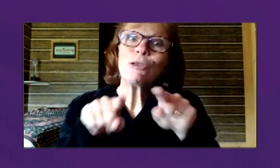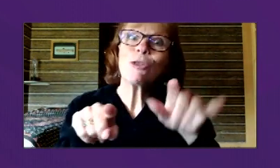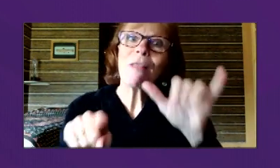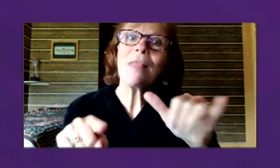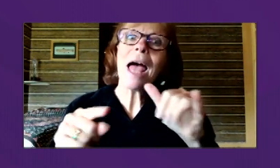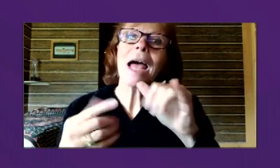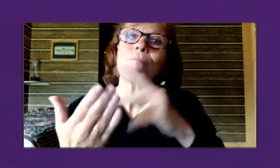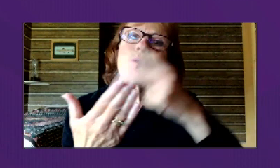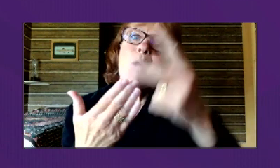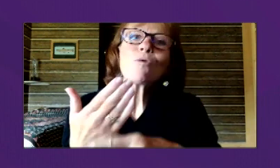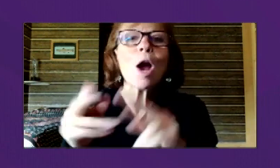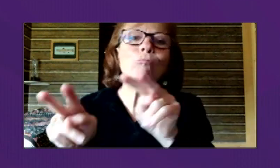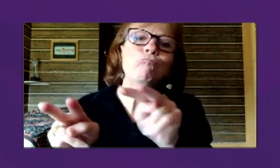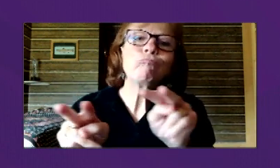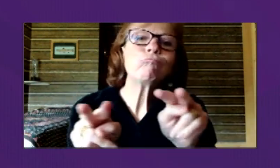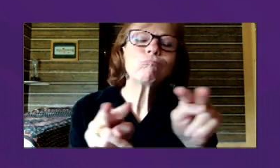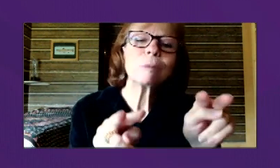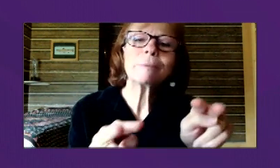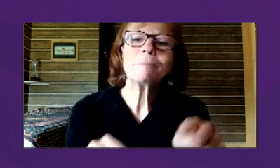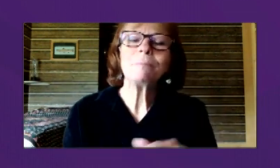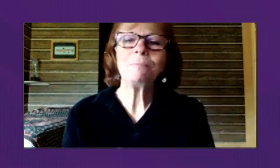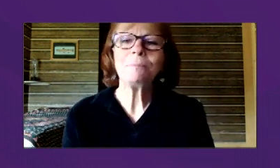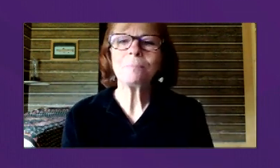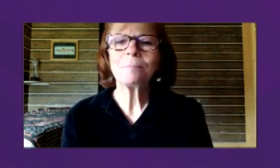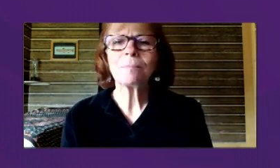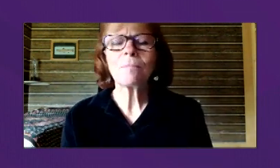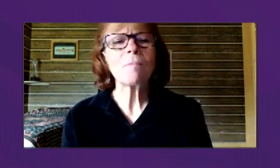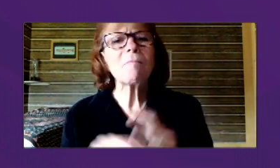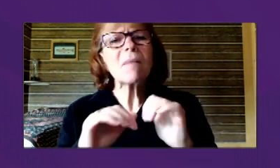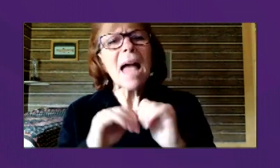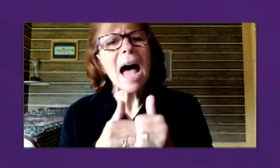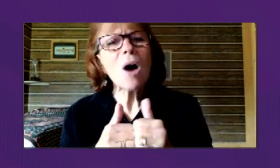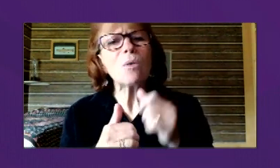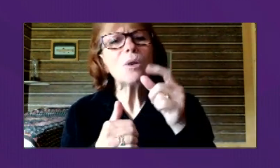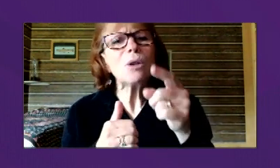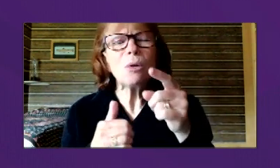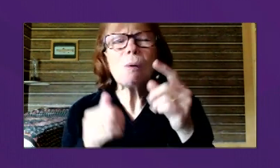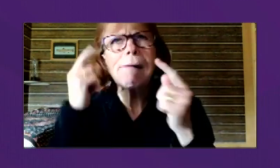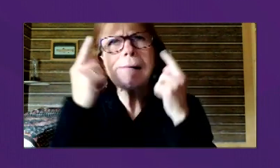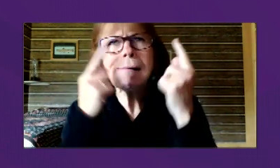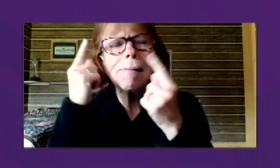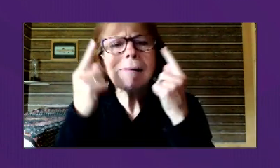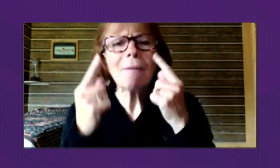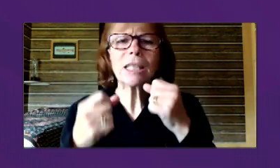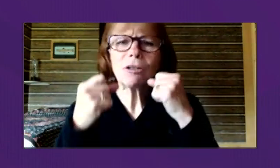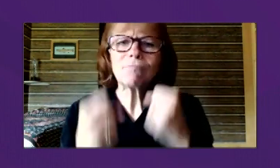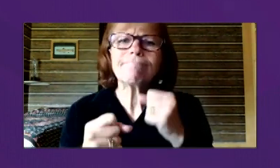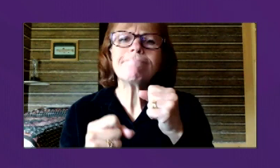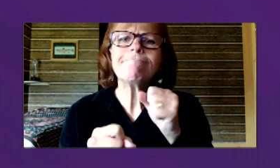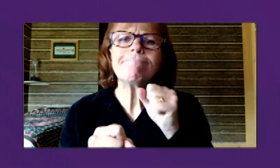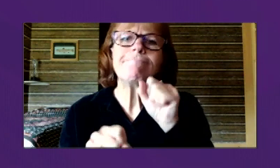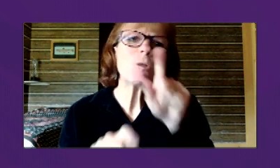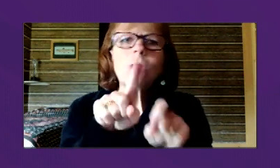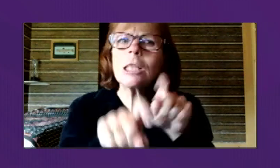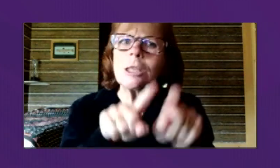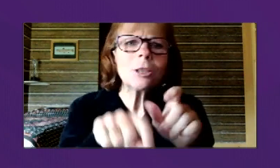please. How do you develop a compelling question? You may ask. Compelling questions asked the big